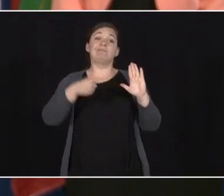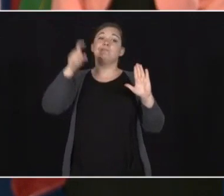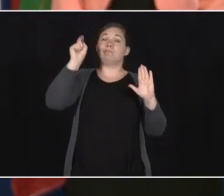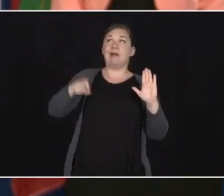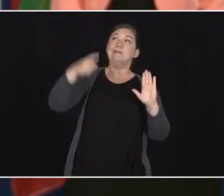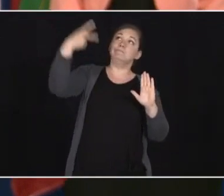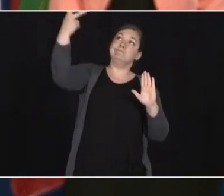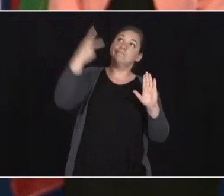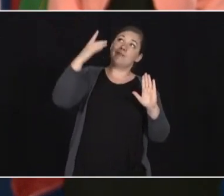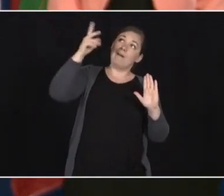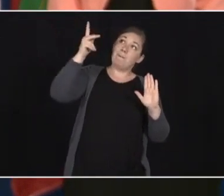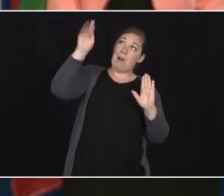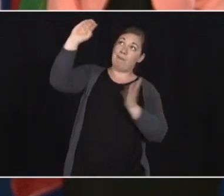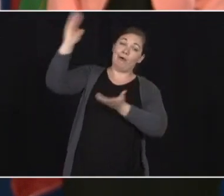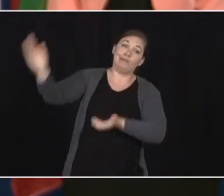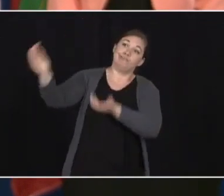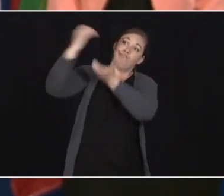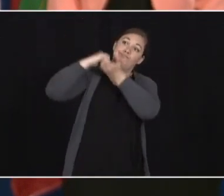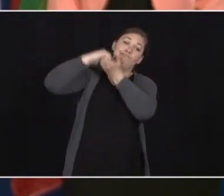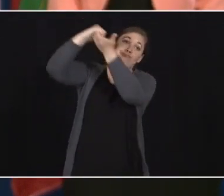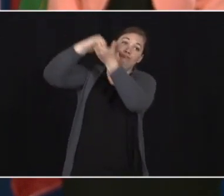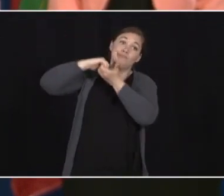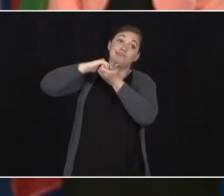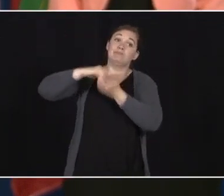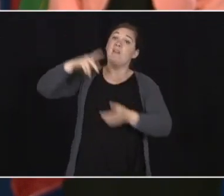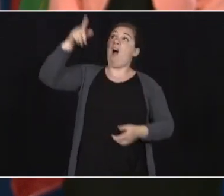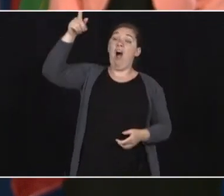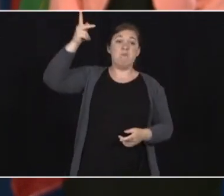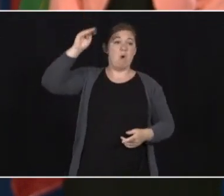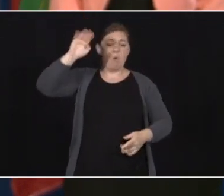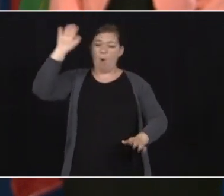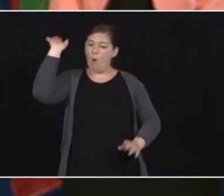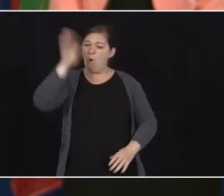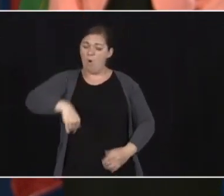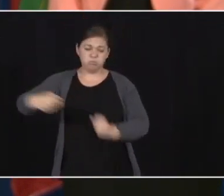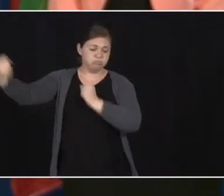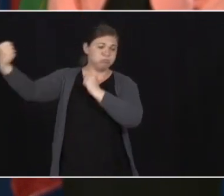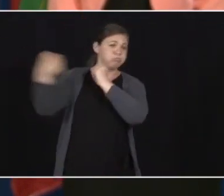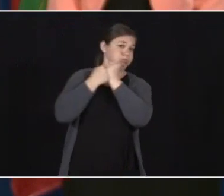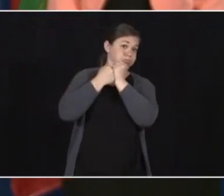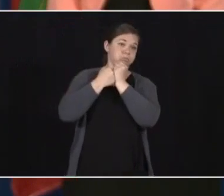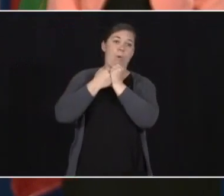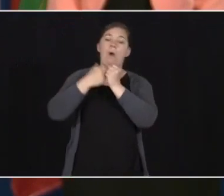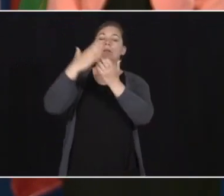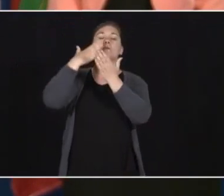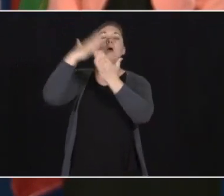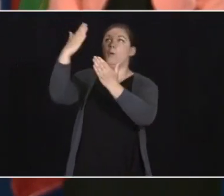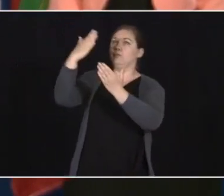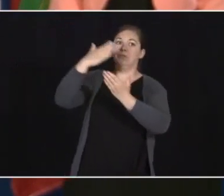The Prime Minister needs our support.